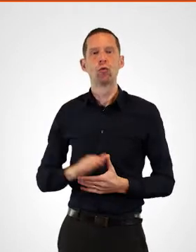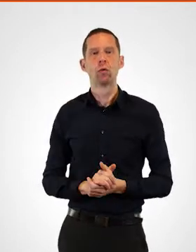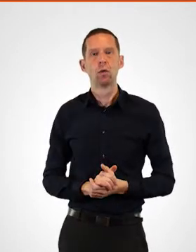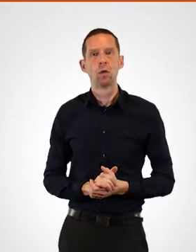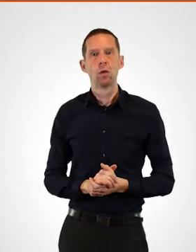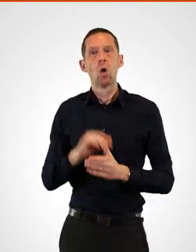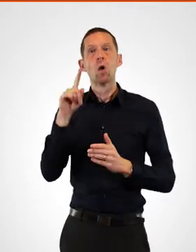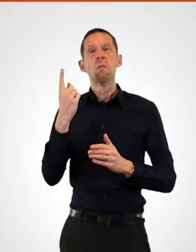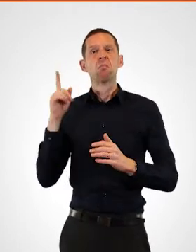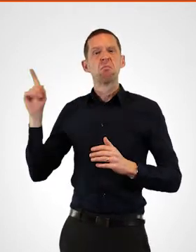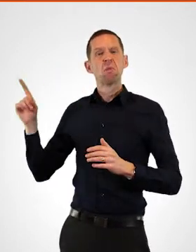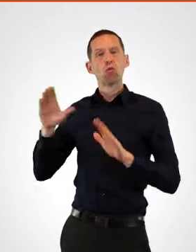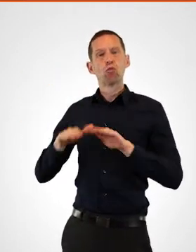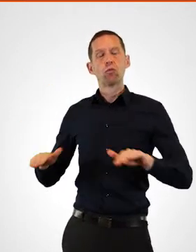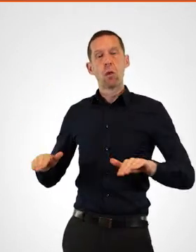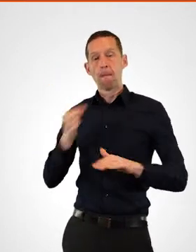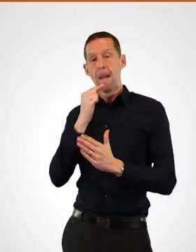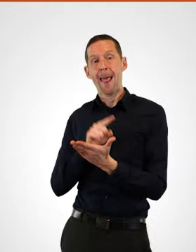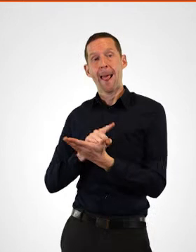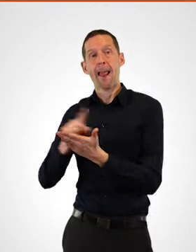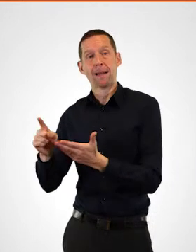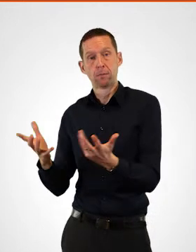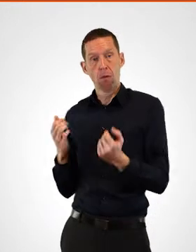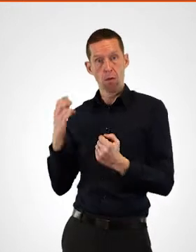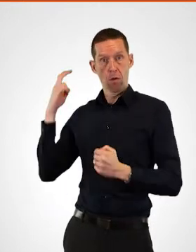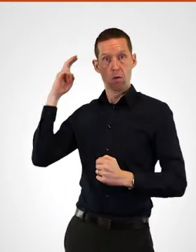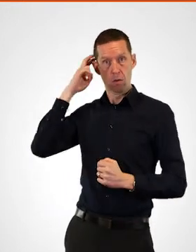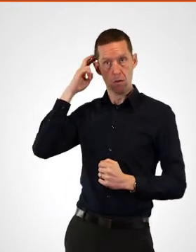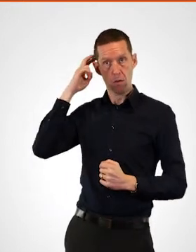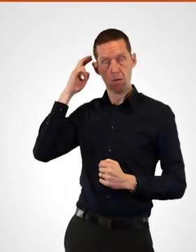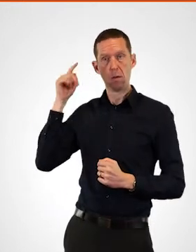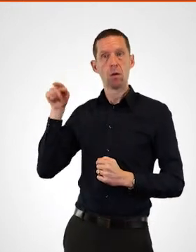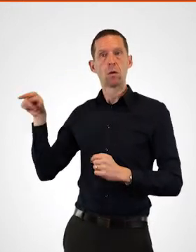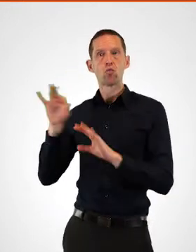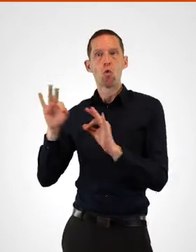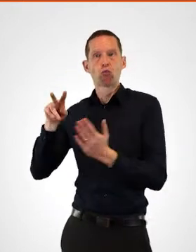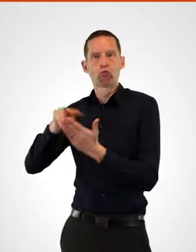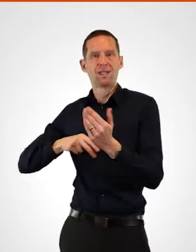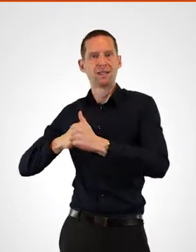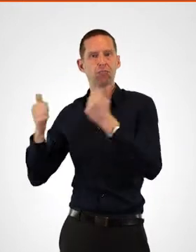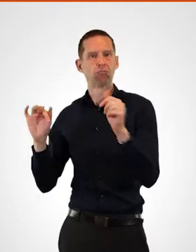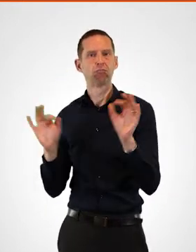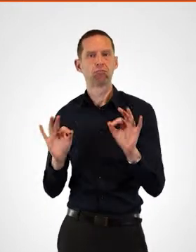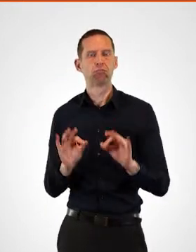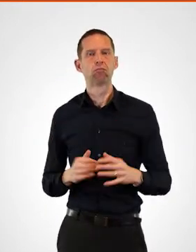But the children who'd had a later implant were actually not reading as well,